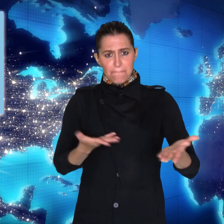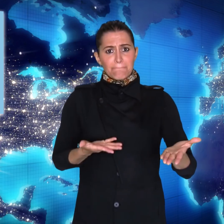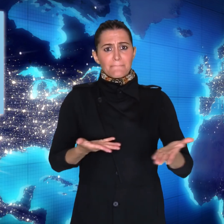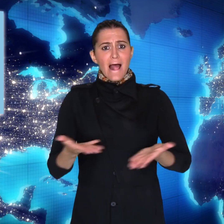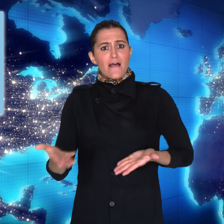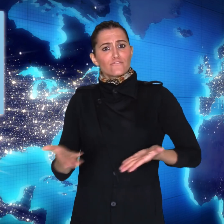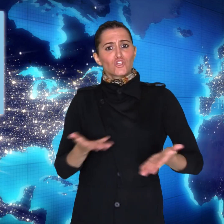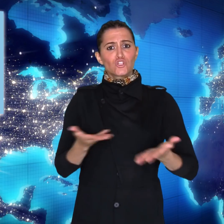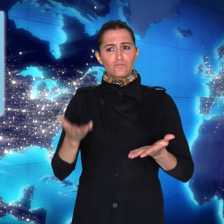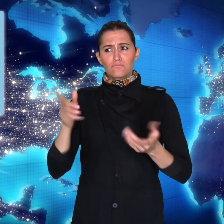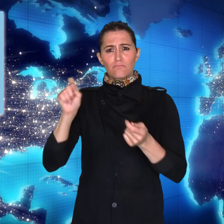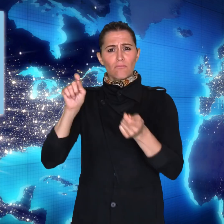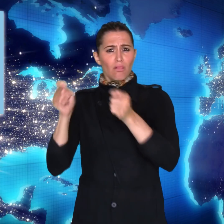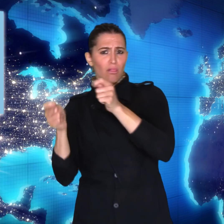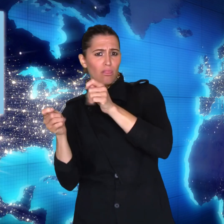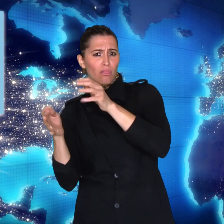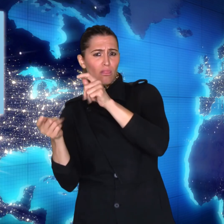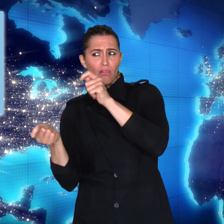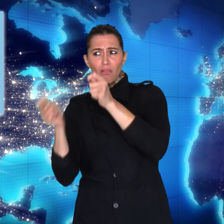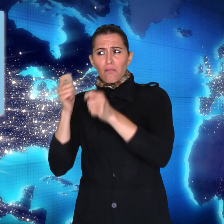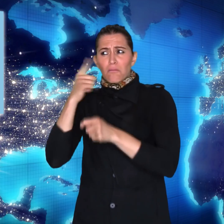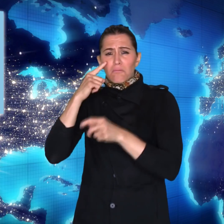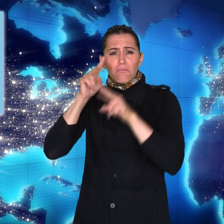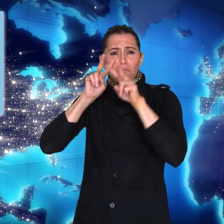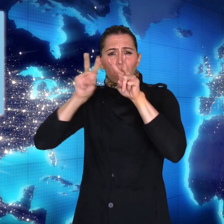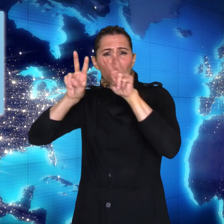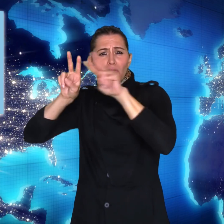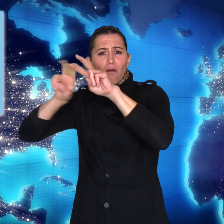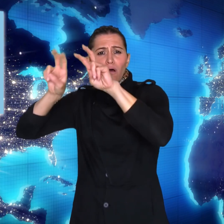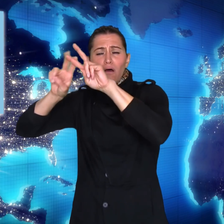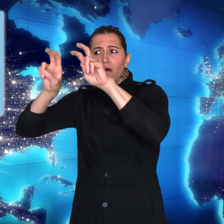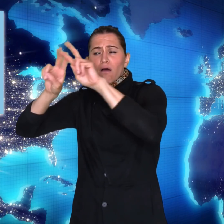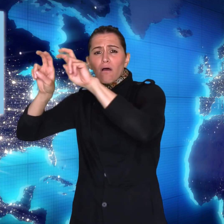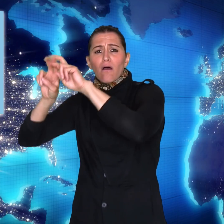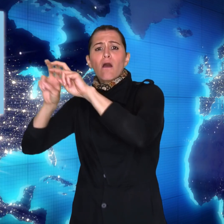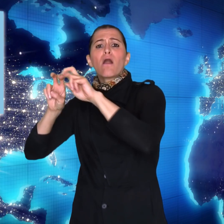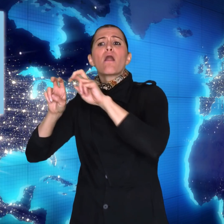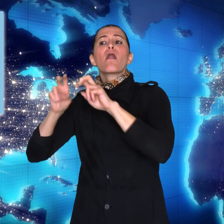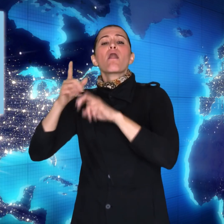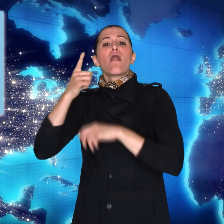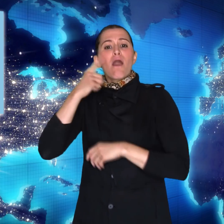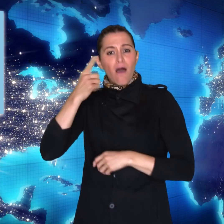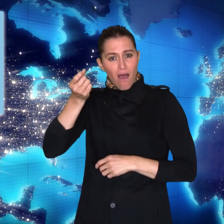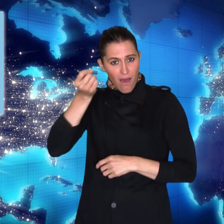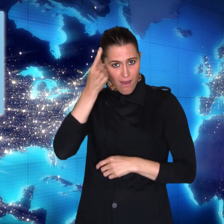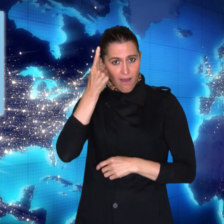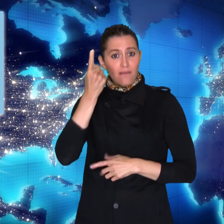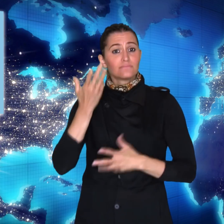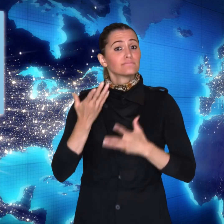behaviors than other animals.